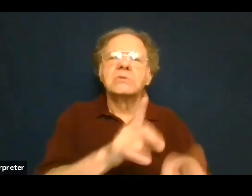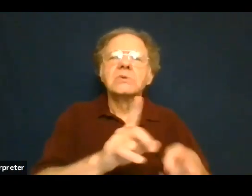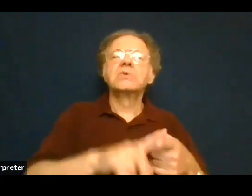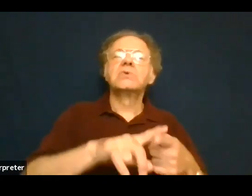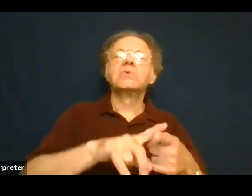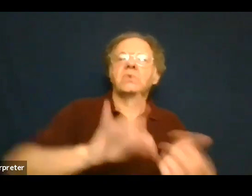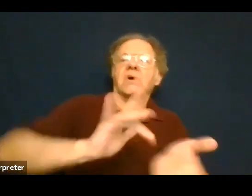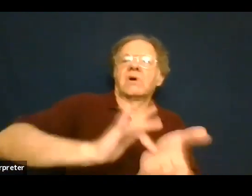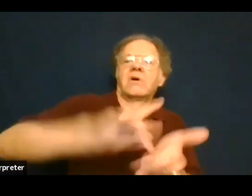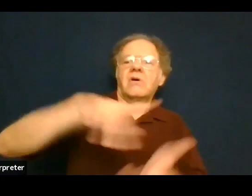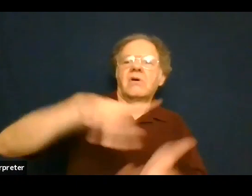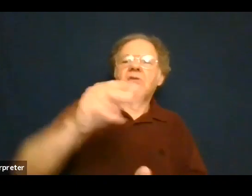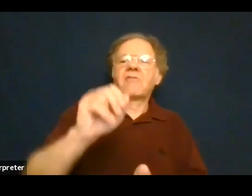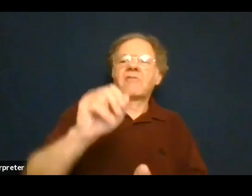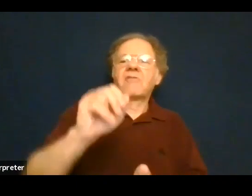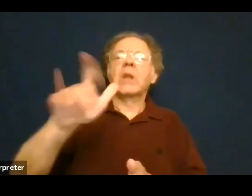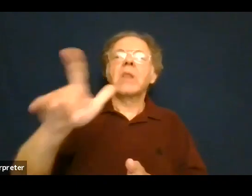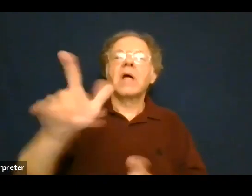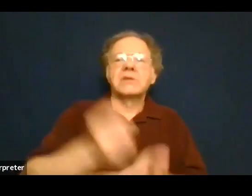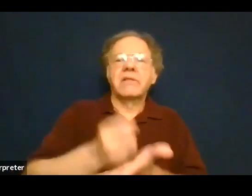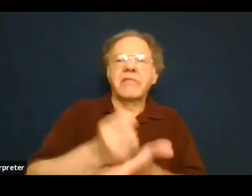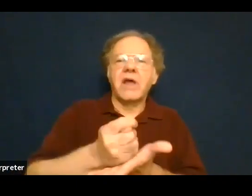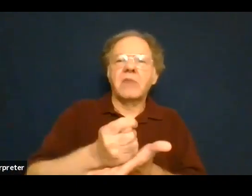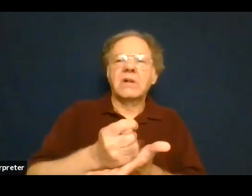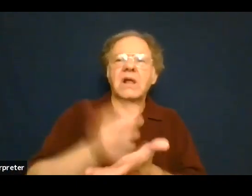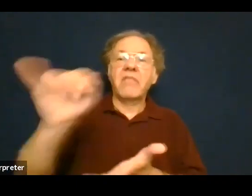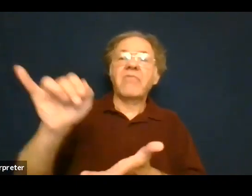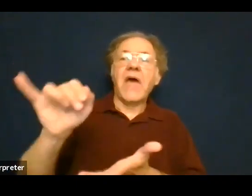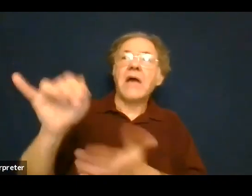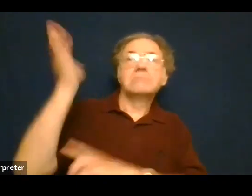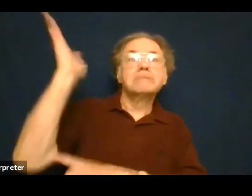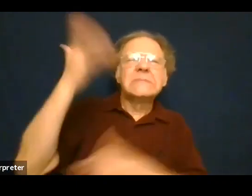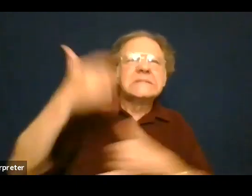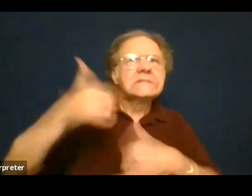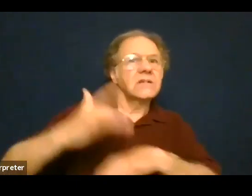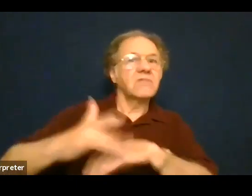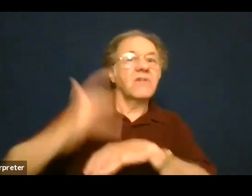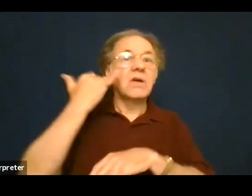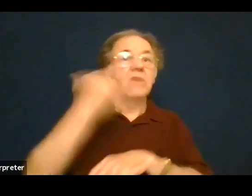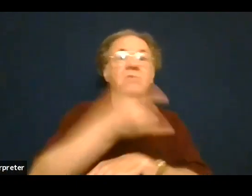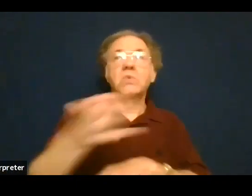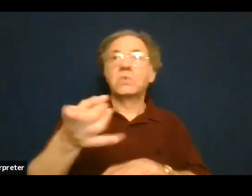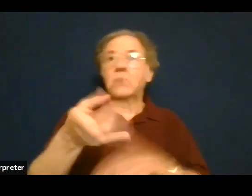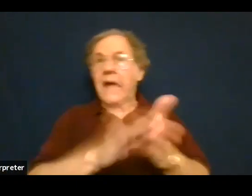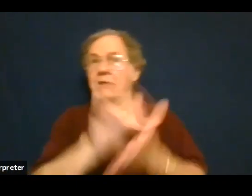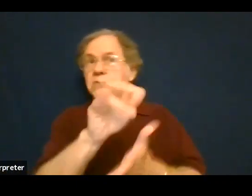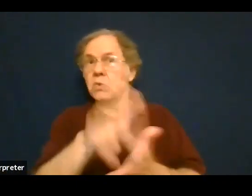And I believe that the talk is still available, if whoever asks this question is interested in listening to that.